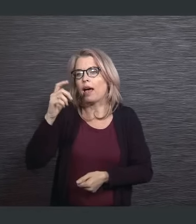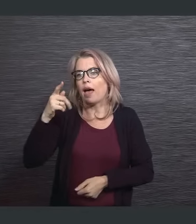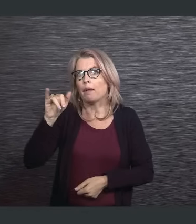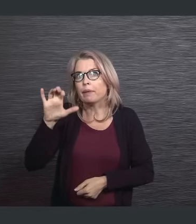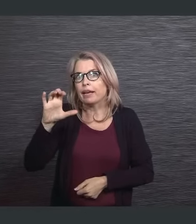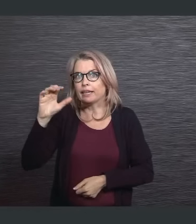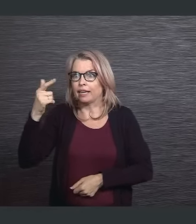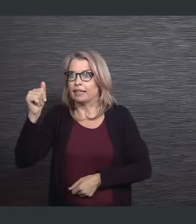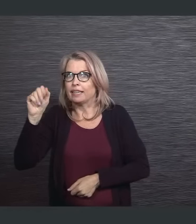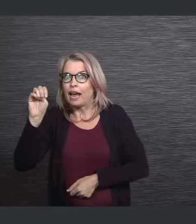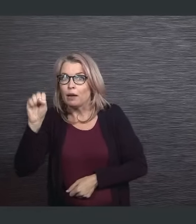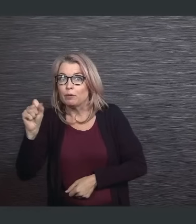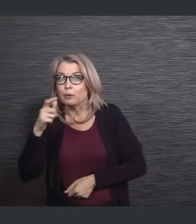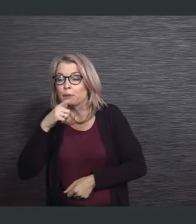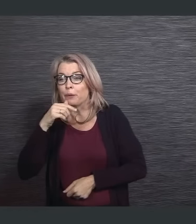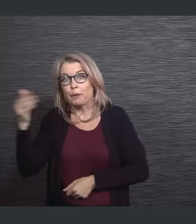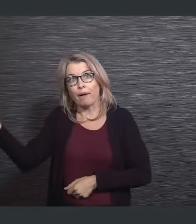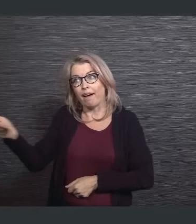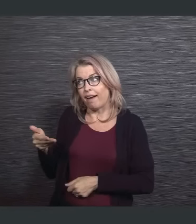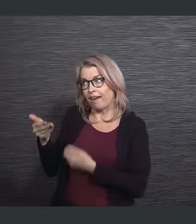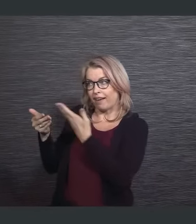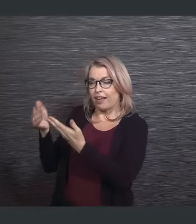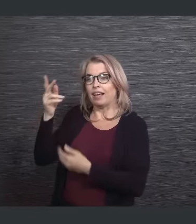Please welcome, Kim, CTO of Epic Games.